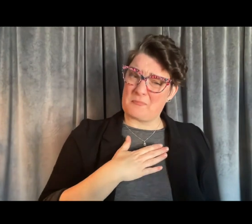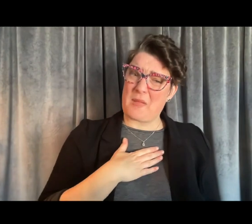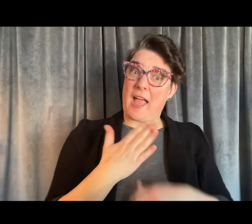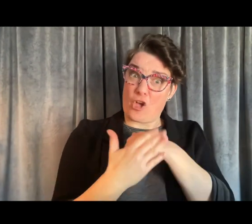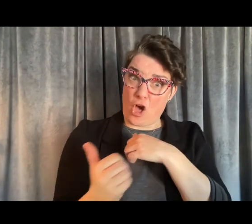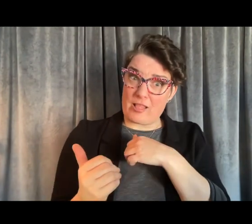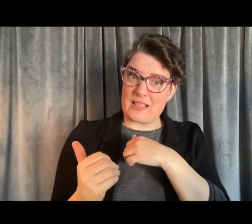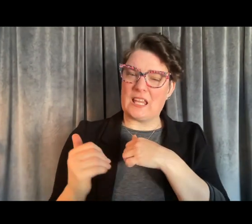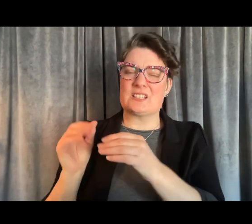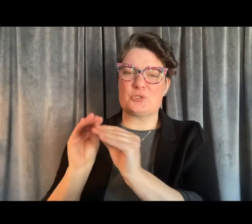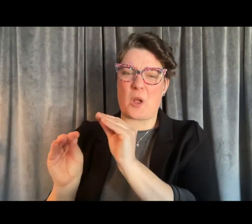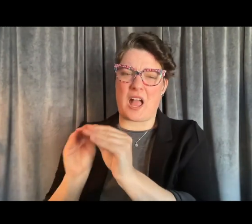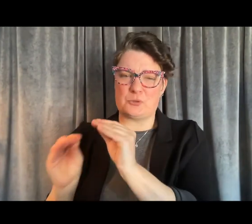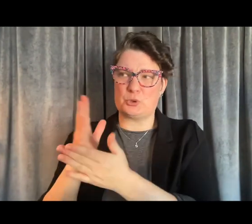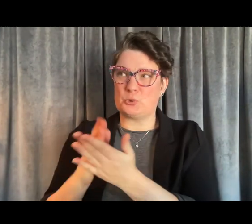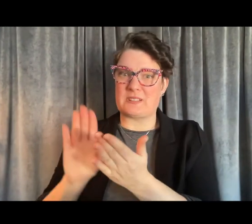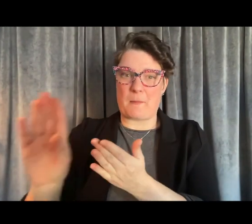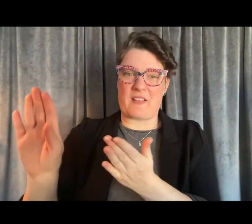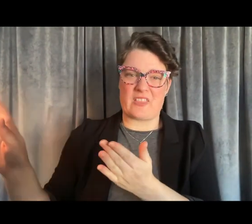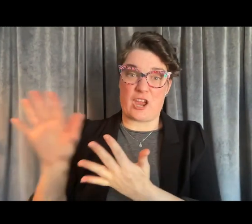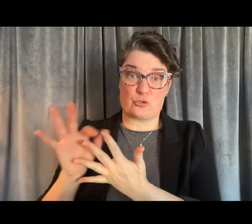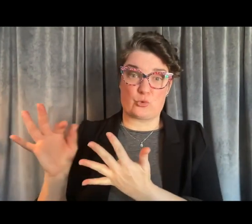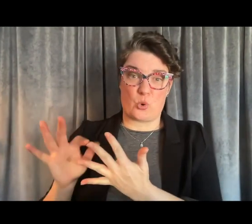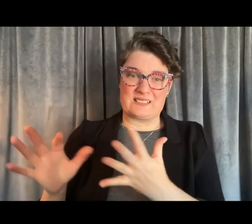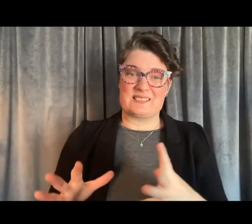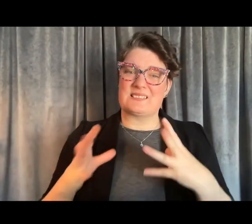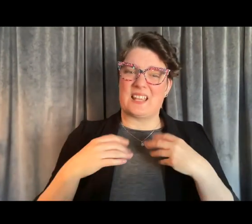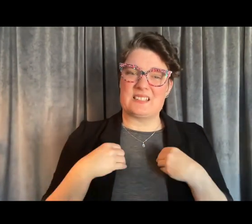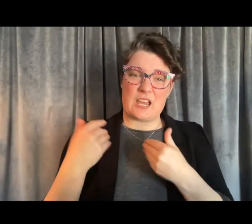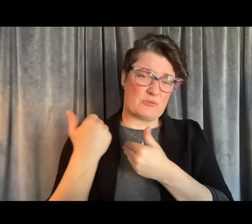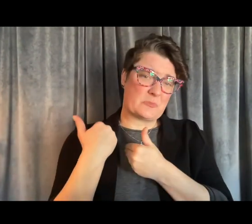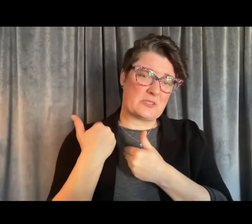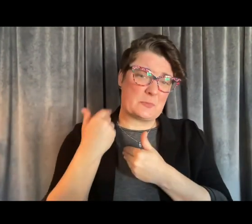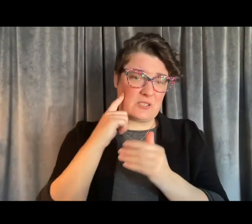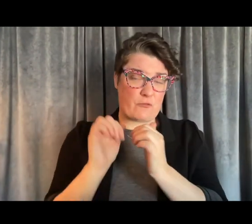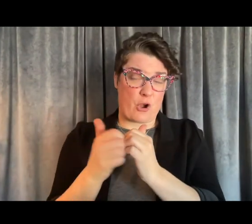they made, like taking responsibility for the impacts of them, now.